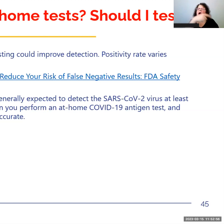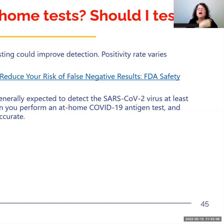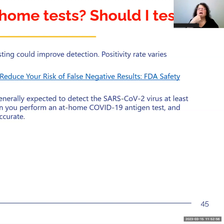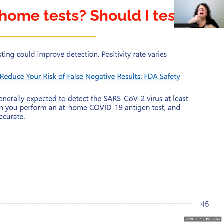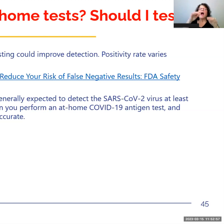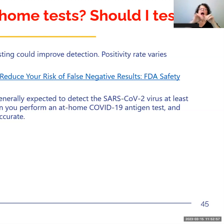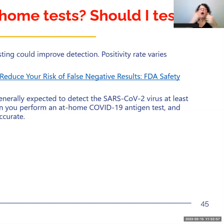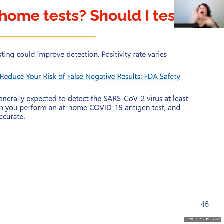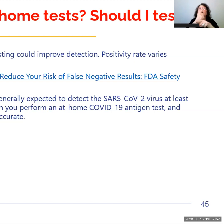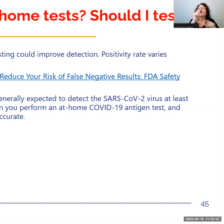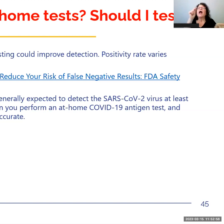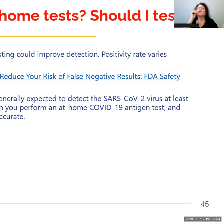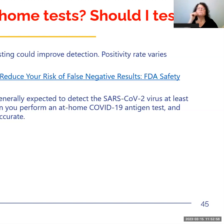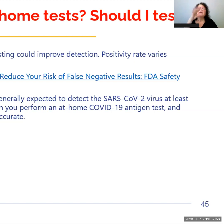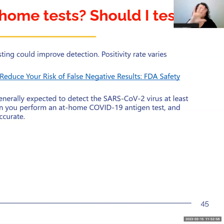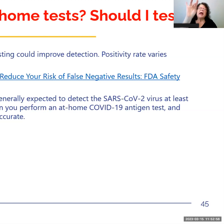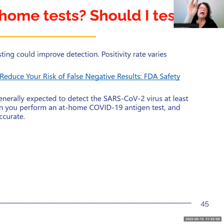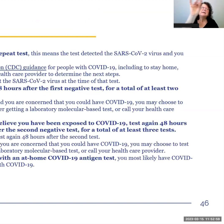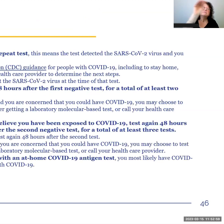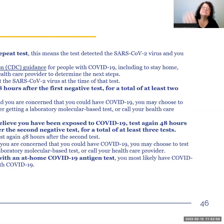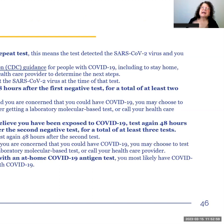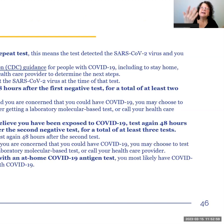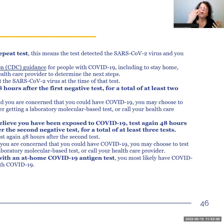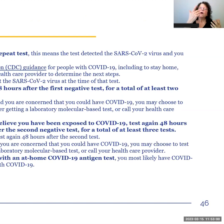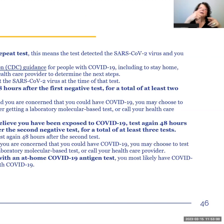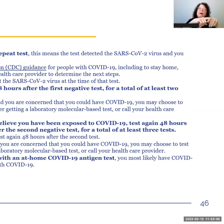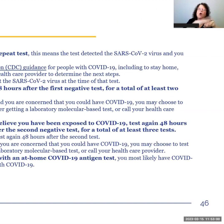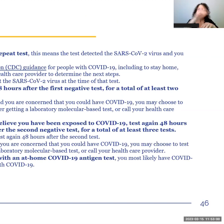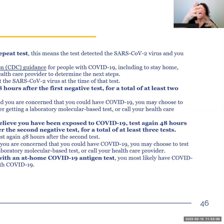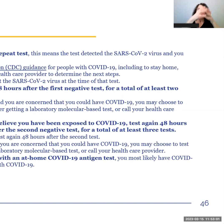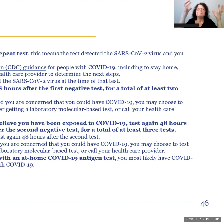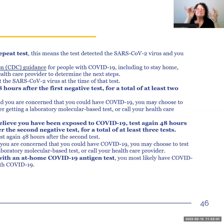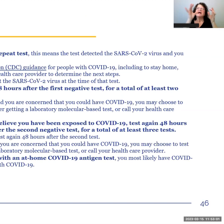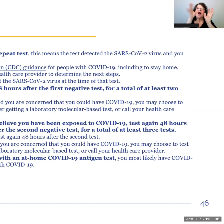your user error, how much virus did you get on your swab. And so they do recommend serial